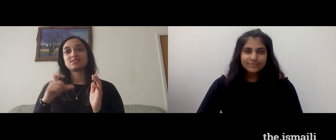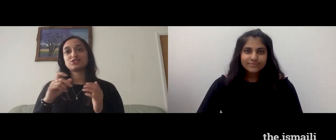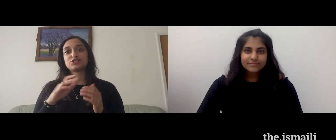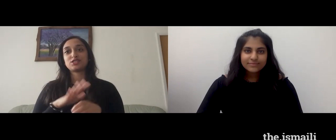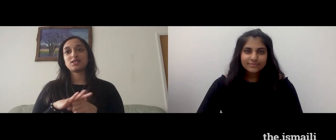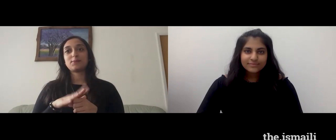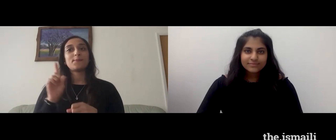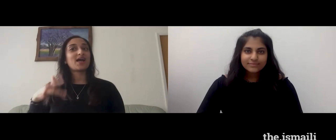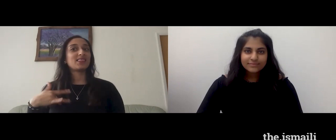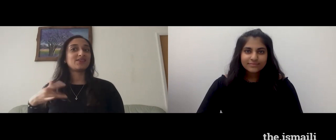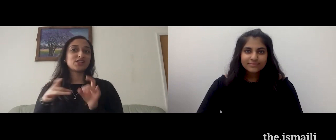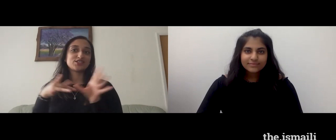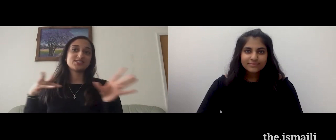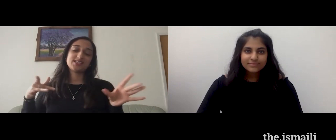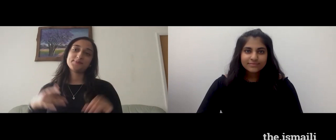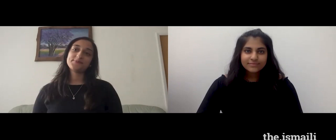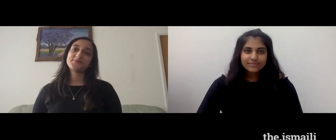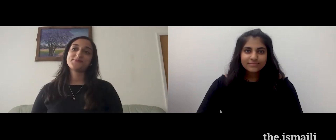But I live in Nottingham.